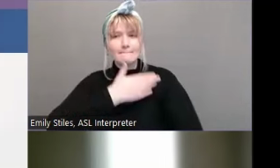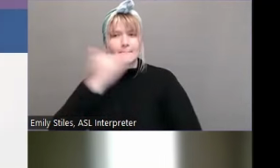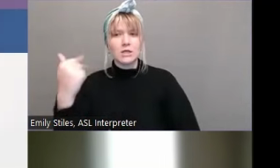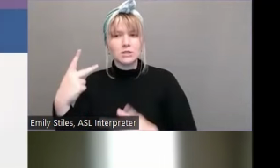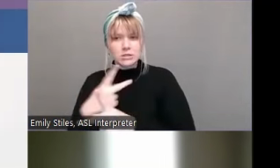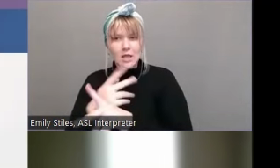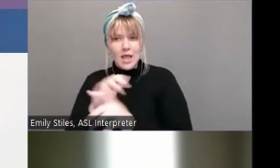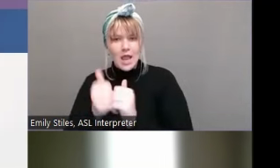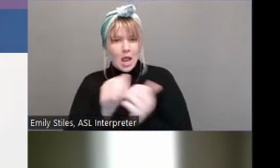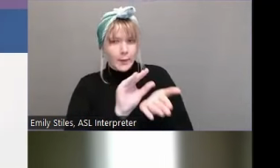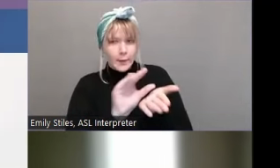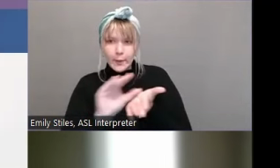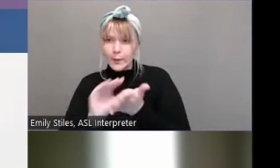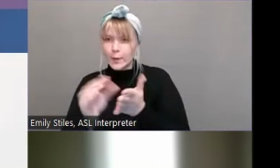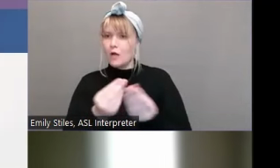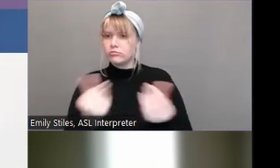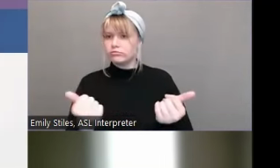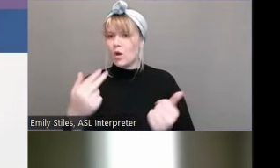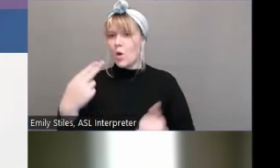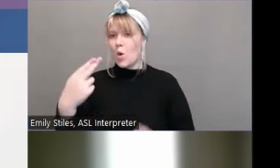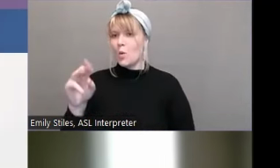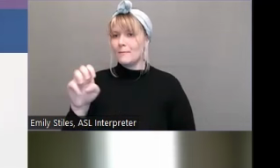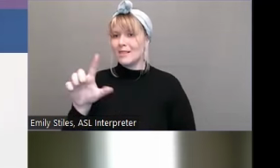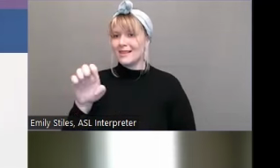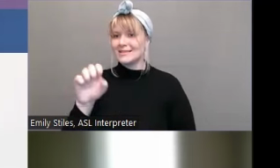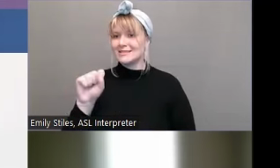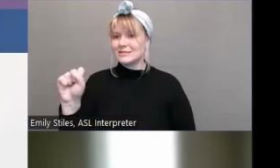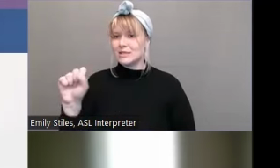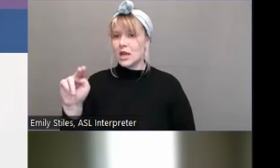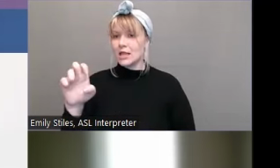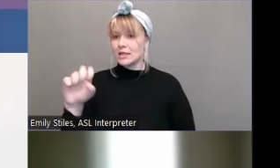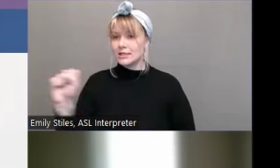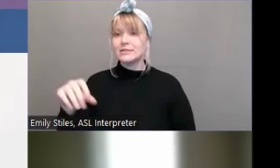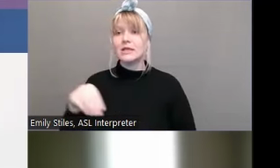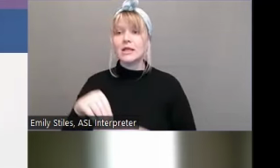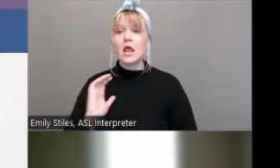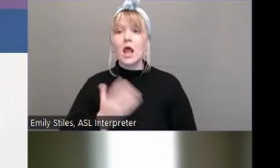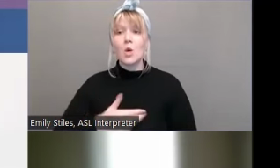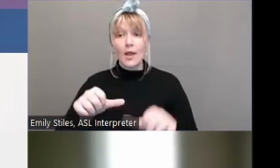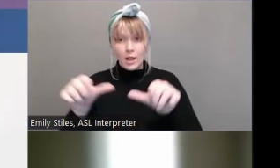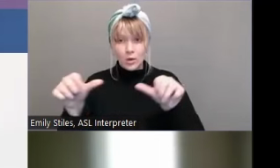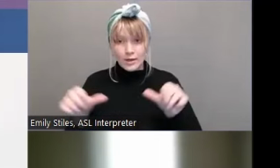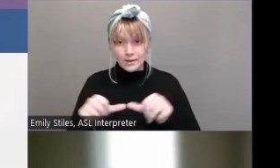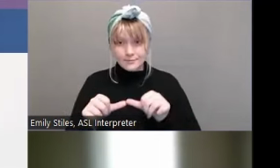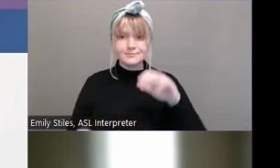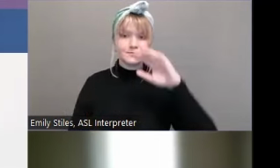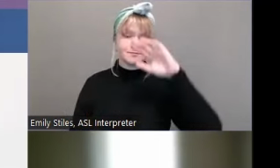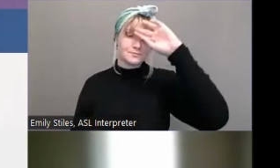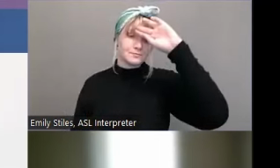CARES’s role in this as a collaborative applicant of the continuum of care is to support